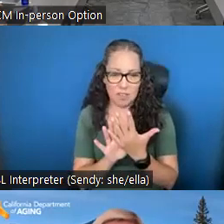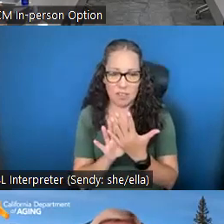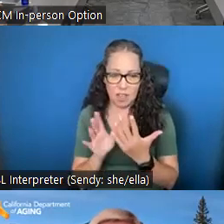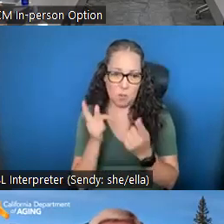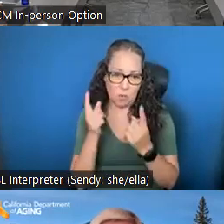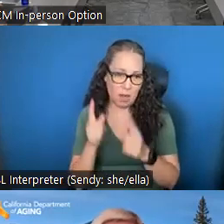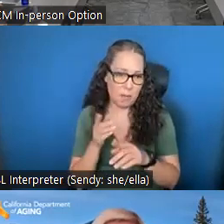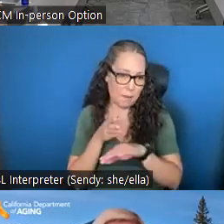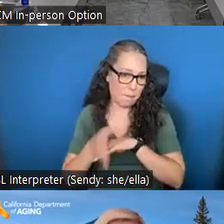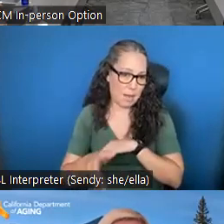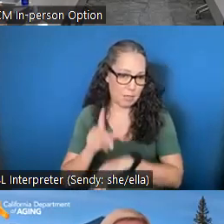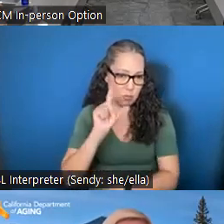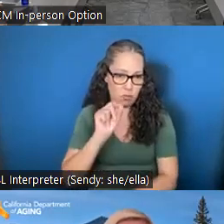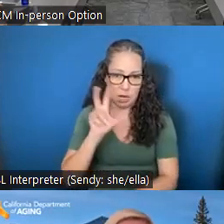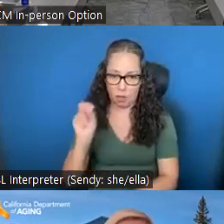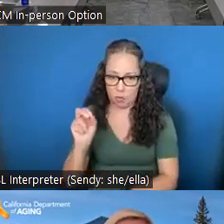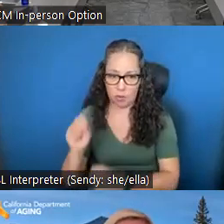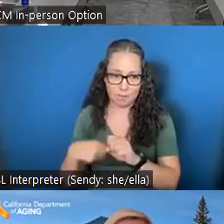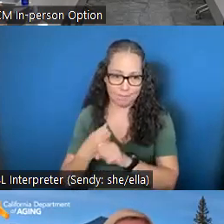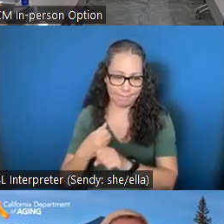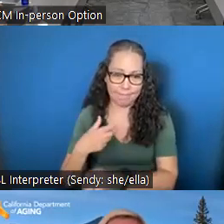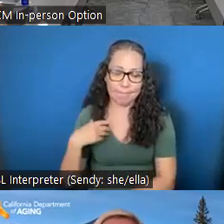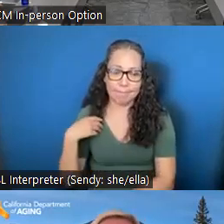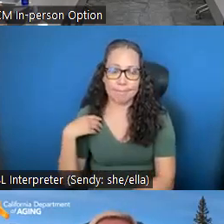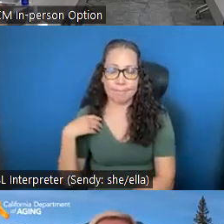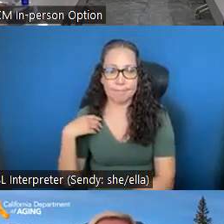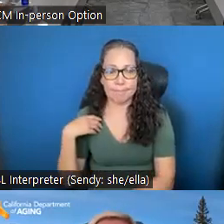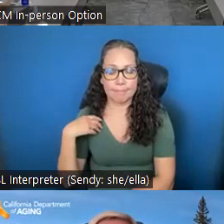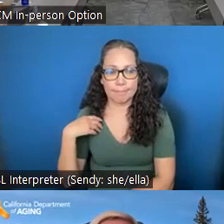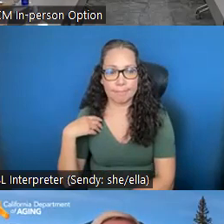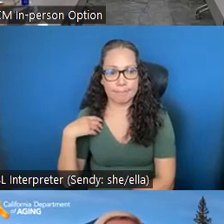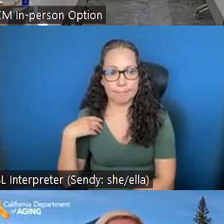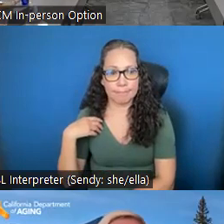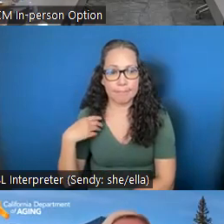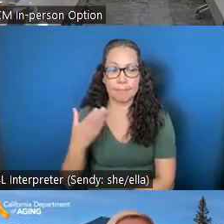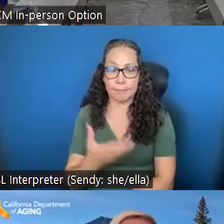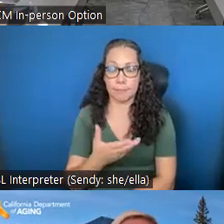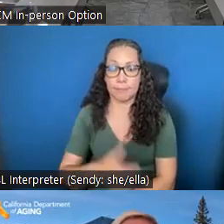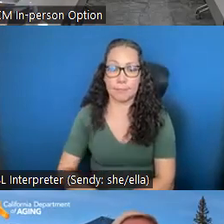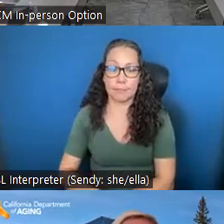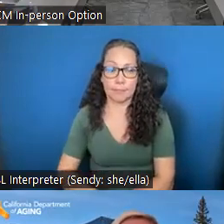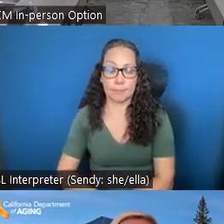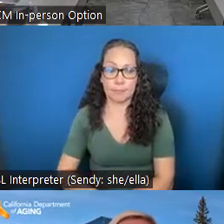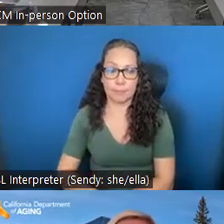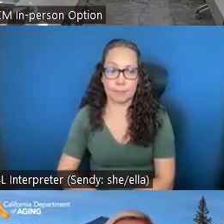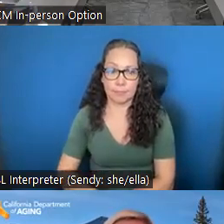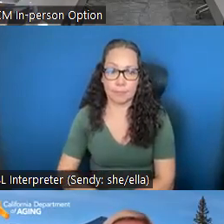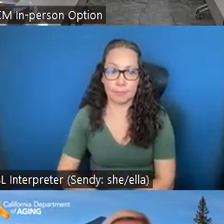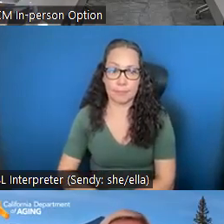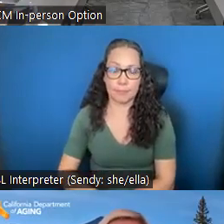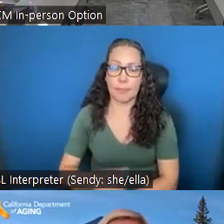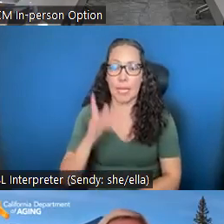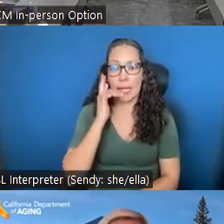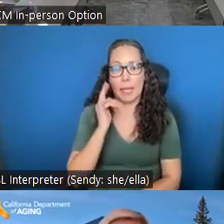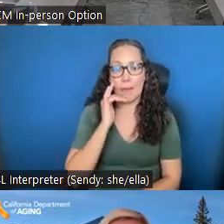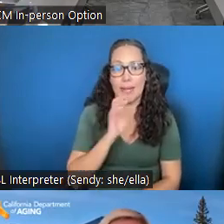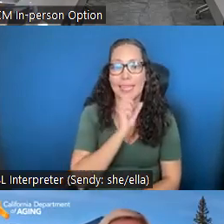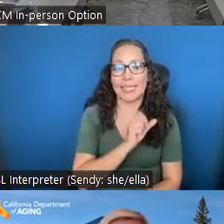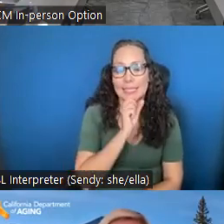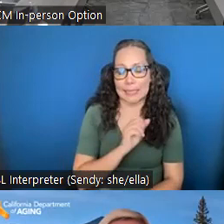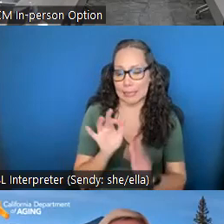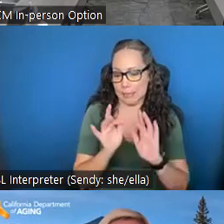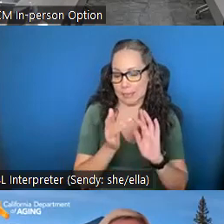slide so in our assessment of the California aging Network which for purposes of this project